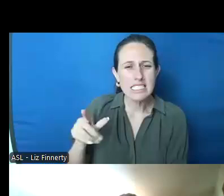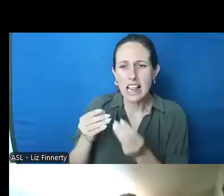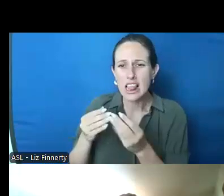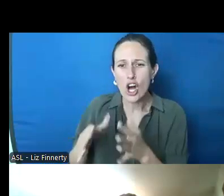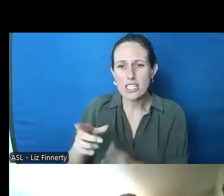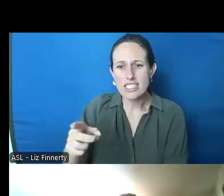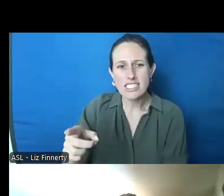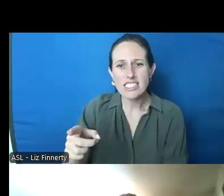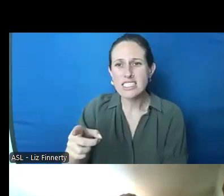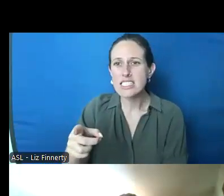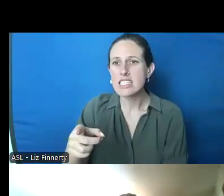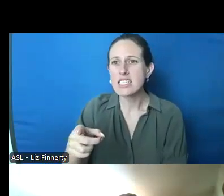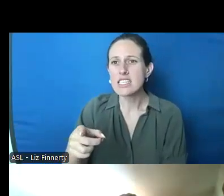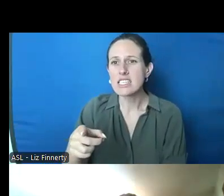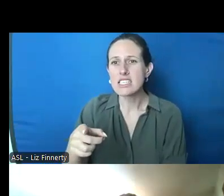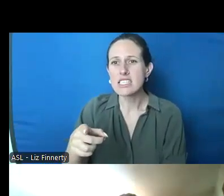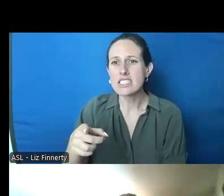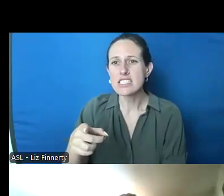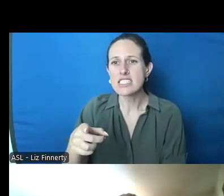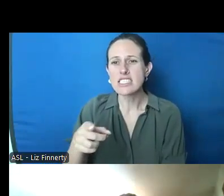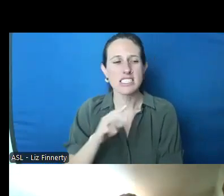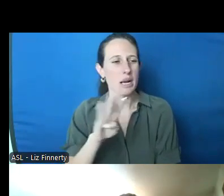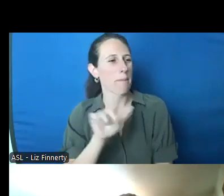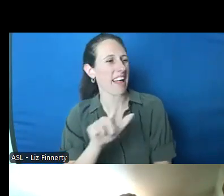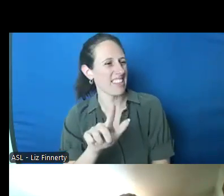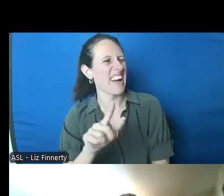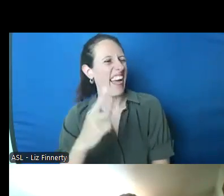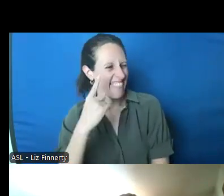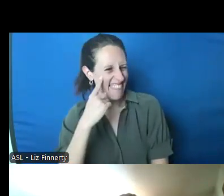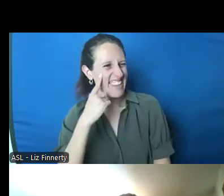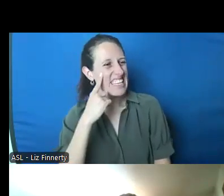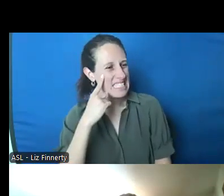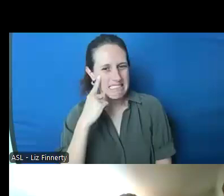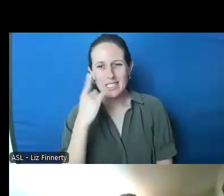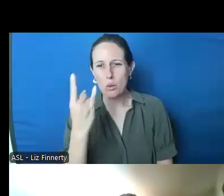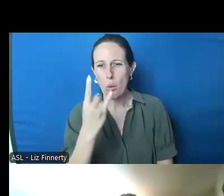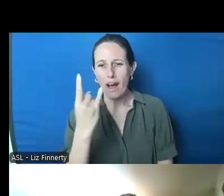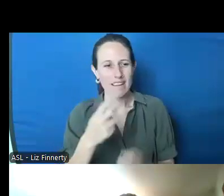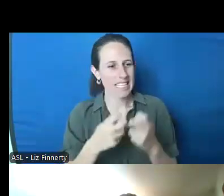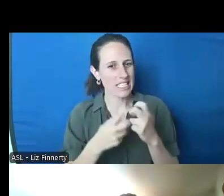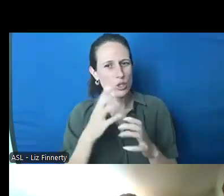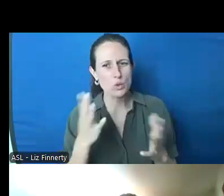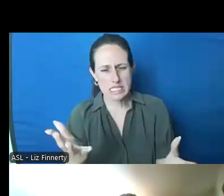Mary: We just lost him. Bill: I'm sorry, I think we might have a bit of a signal problem with Richard. We don't